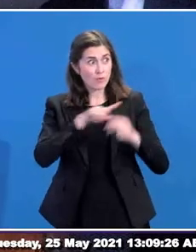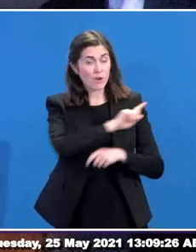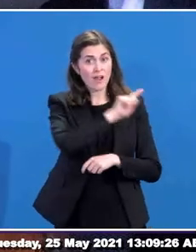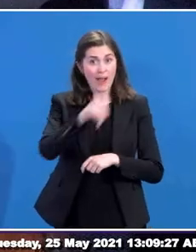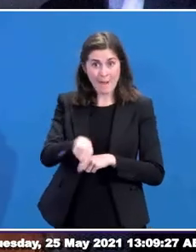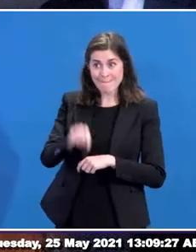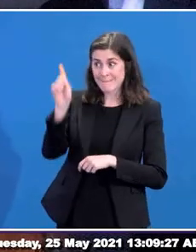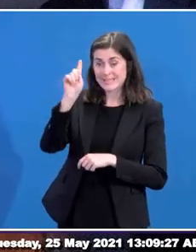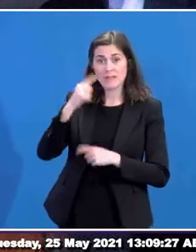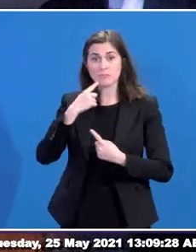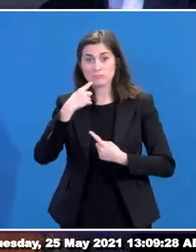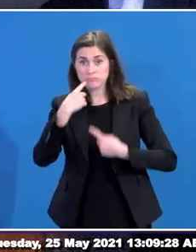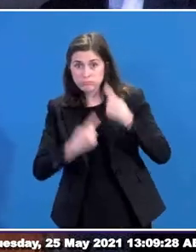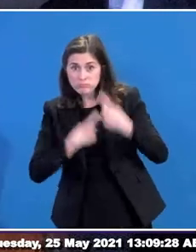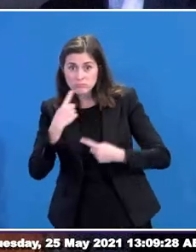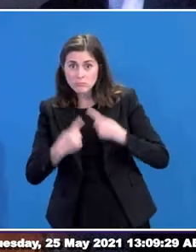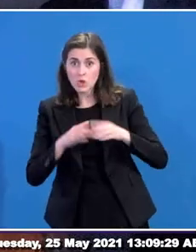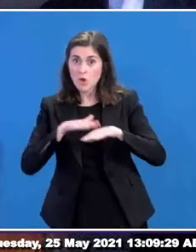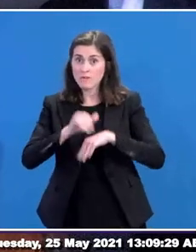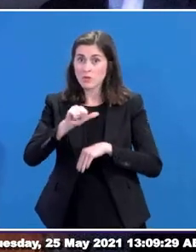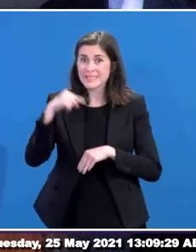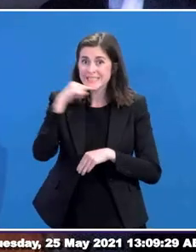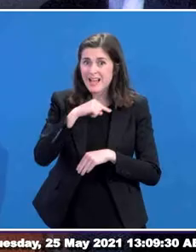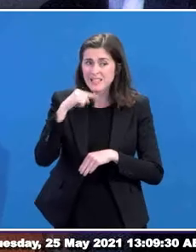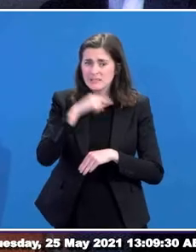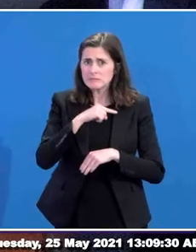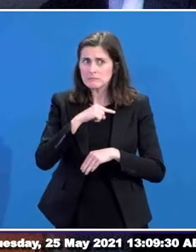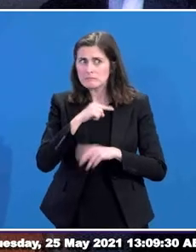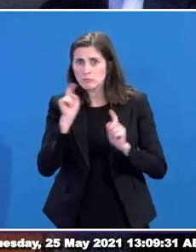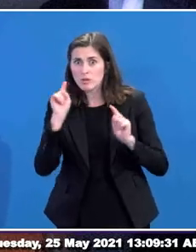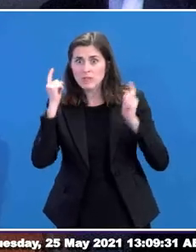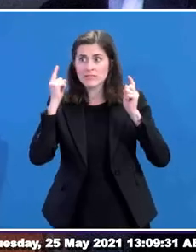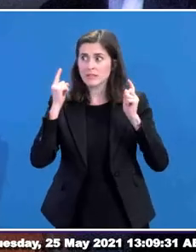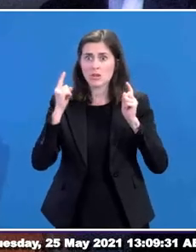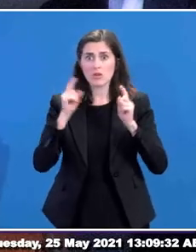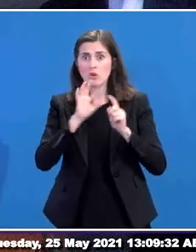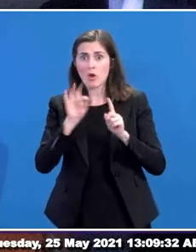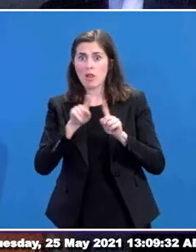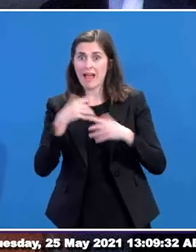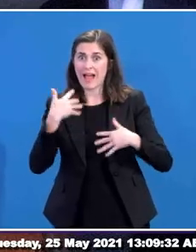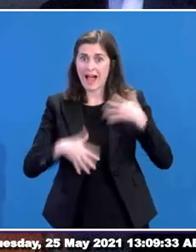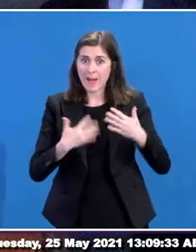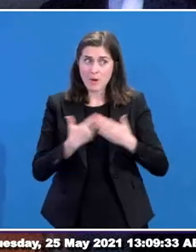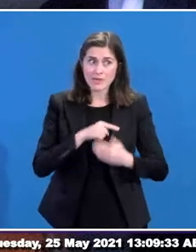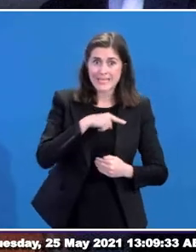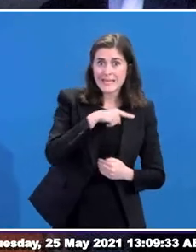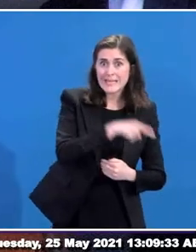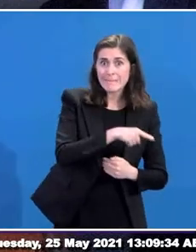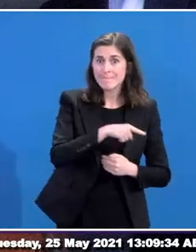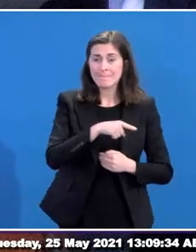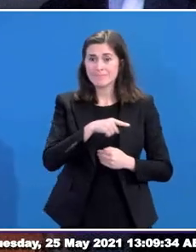Carl is --- that you want to be assured that no harm can come to him by speaking